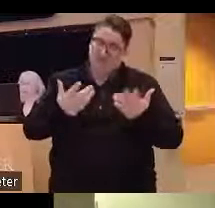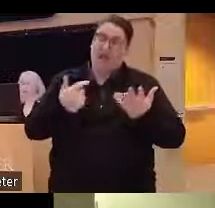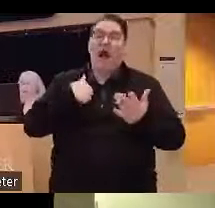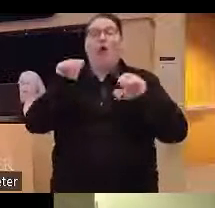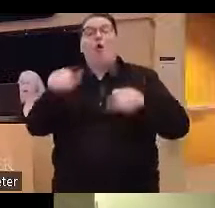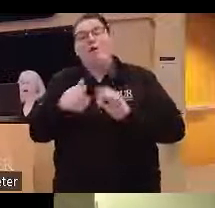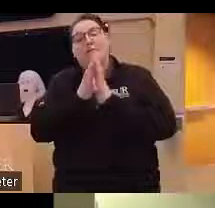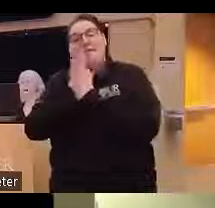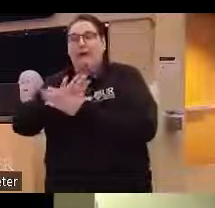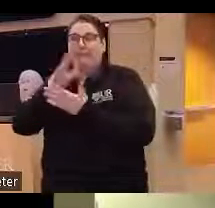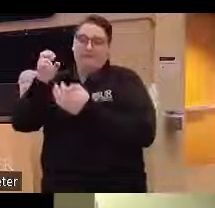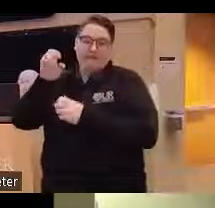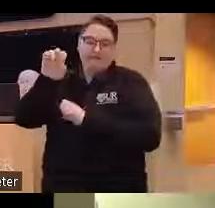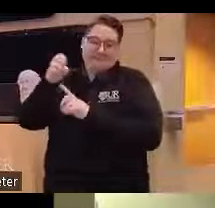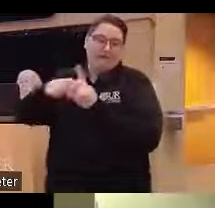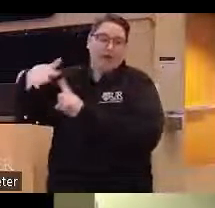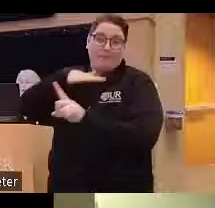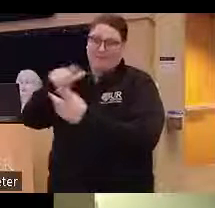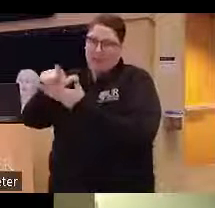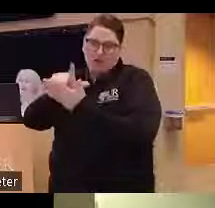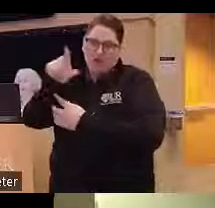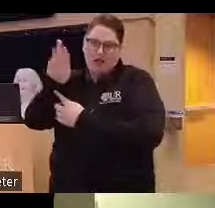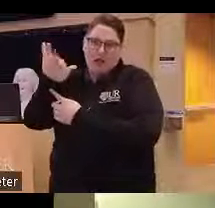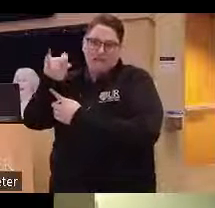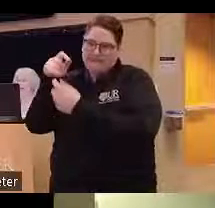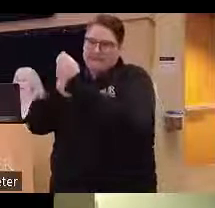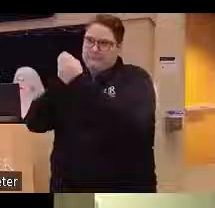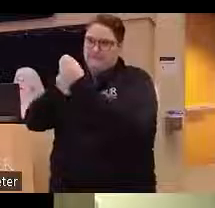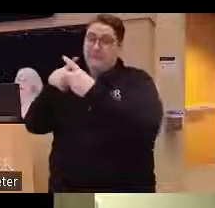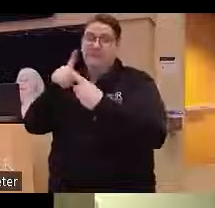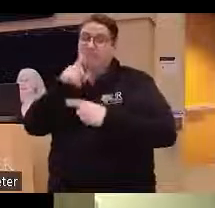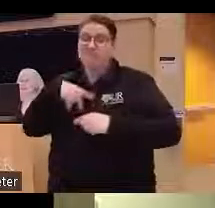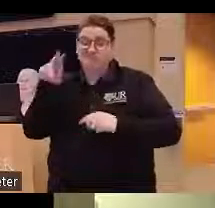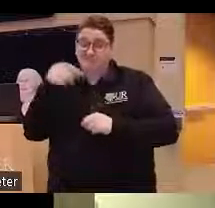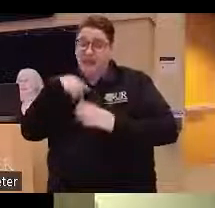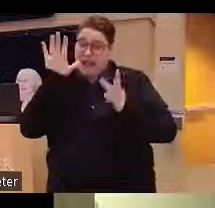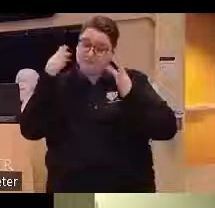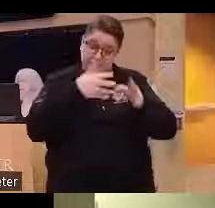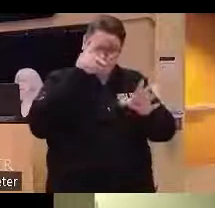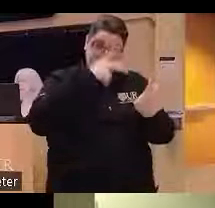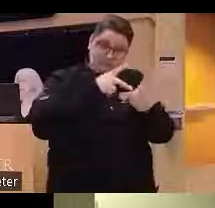we've gone and but I became a psychiatrist to understand the horrible schizophrenia that my